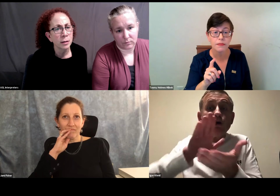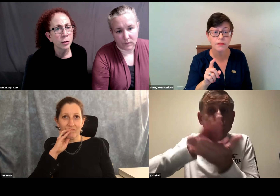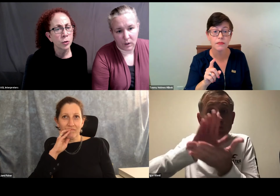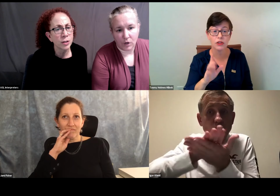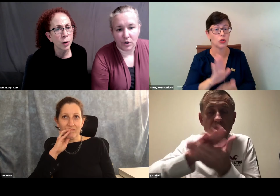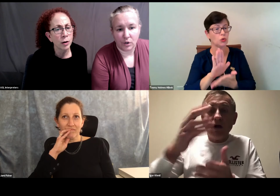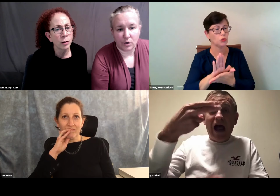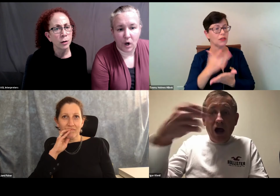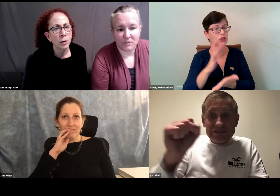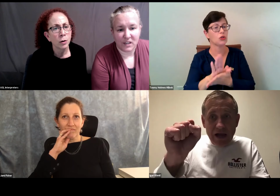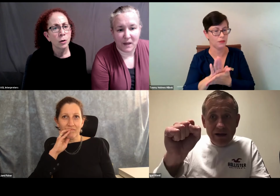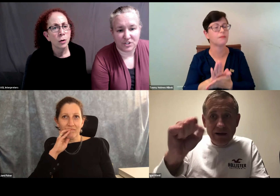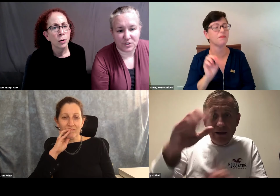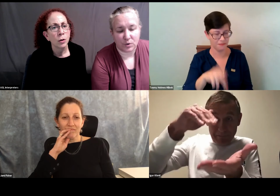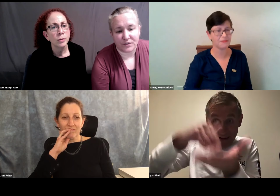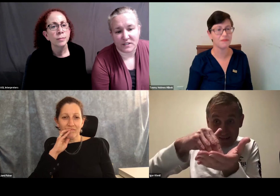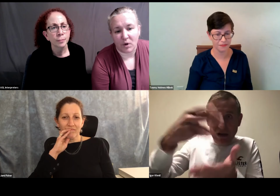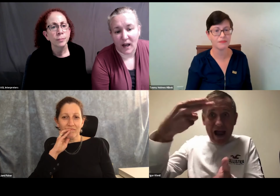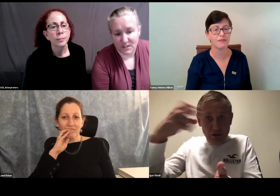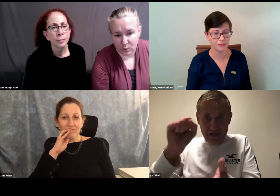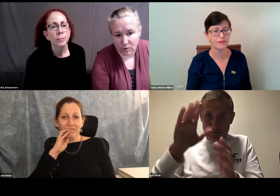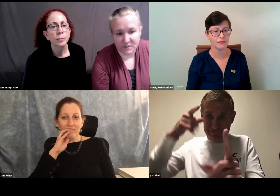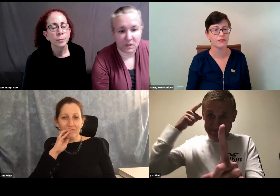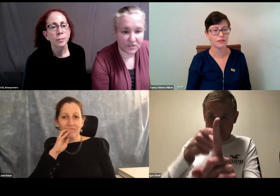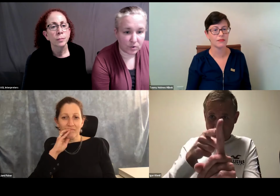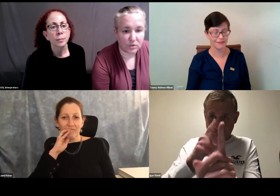rescue were no i'm talking about the schools, for example, high schools and middle schools.